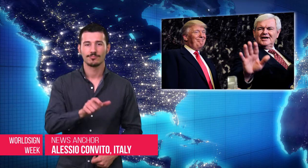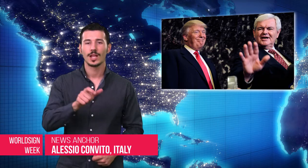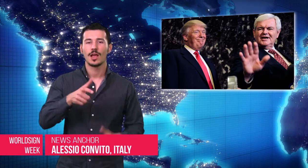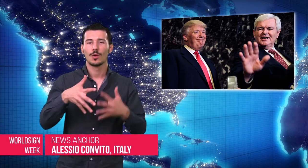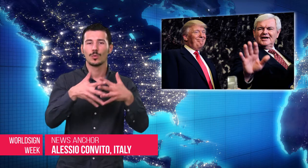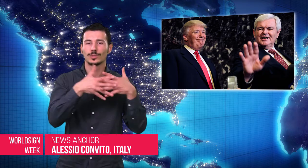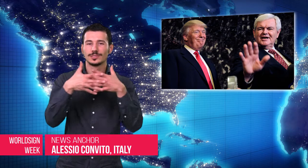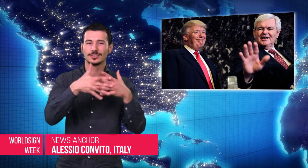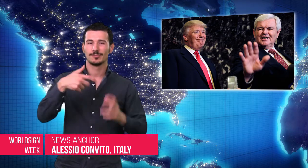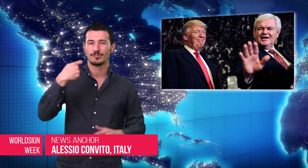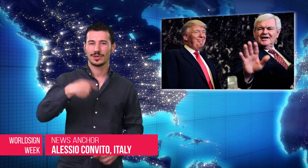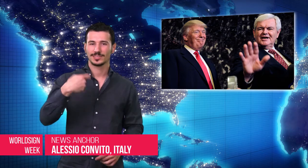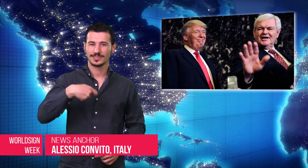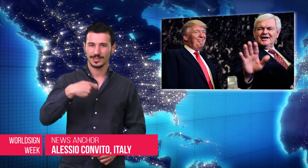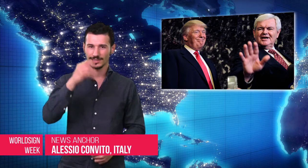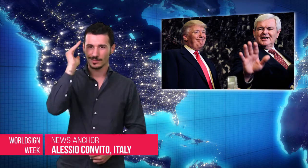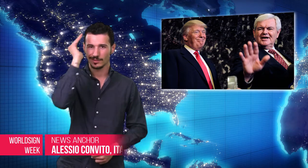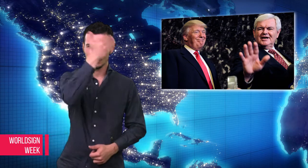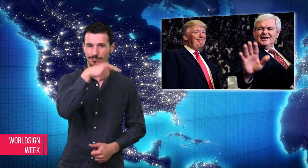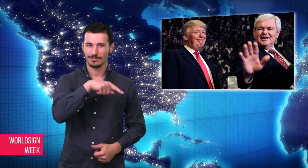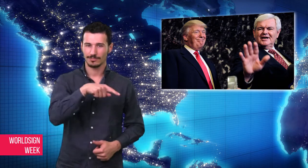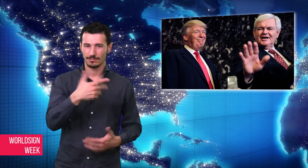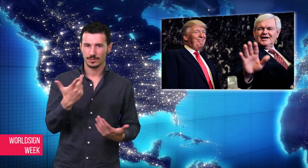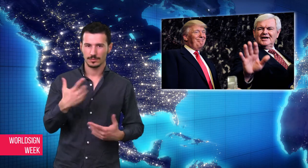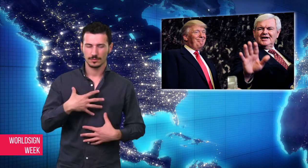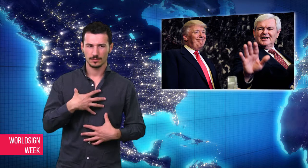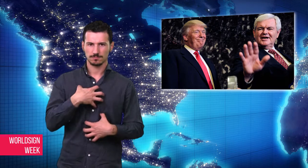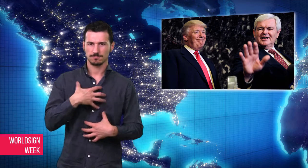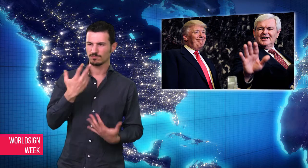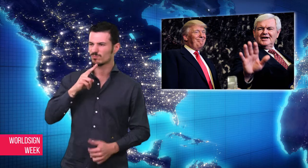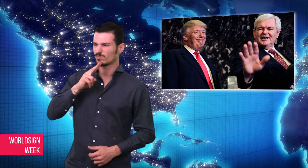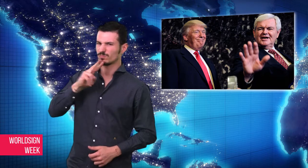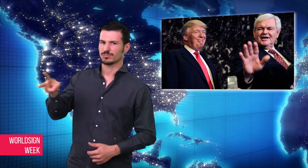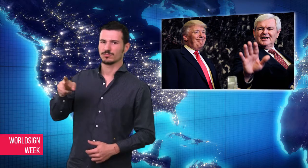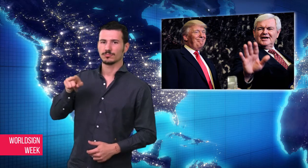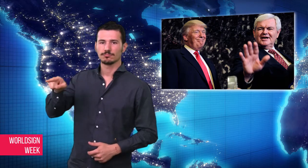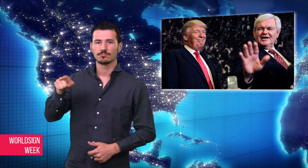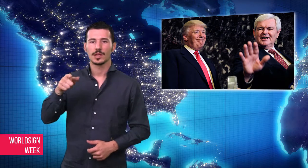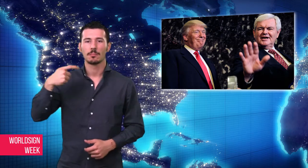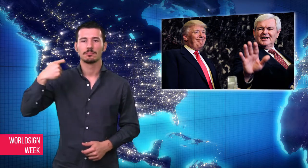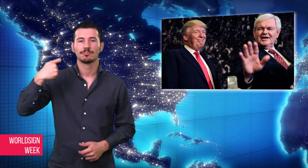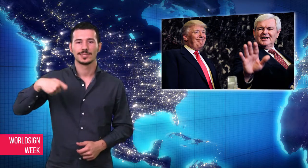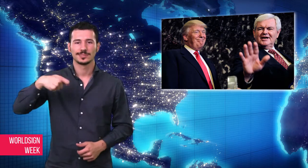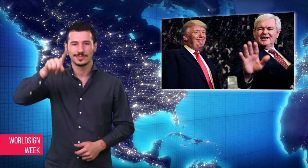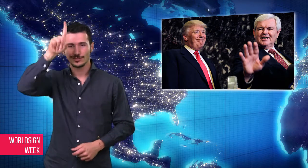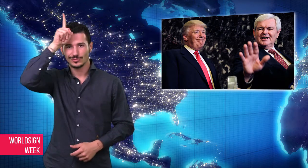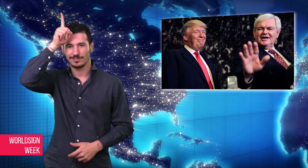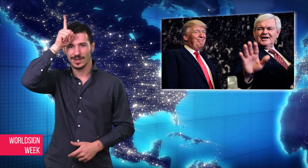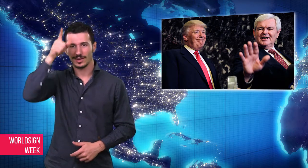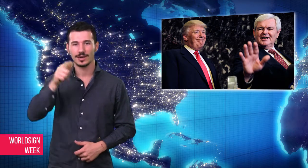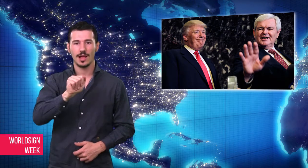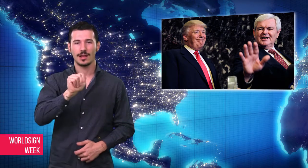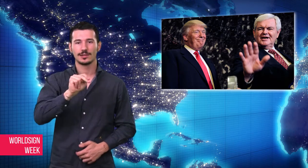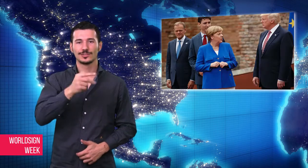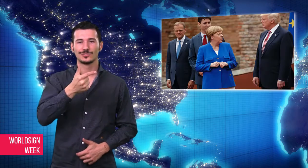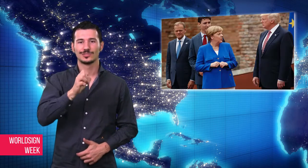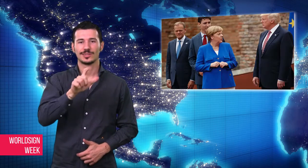Alessio: U.S. President Donald Trump fired back via twitter at the German